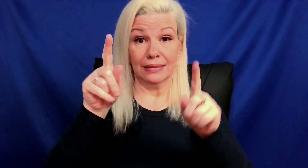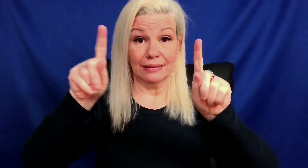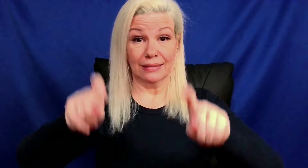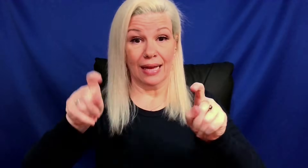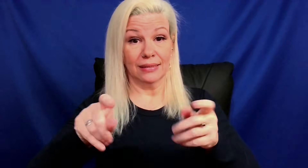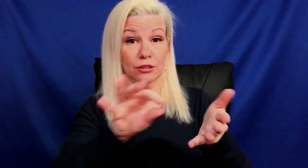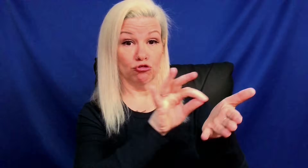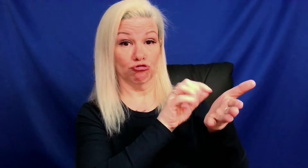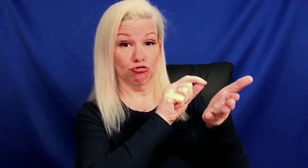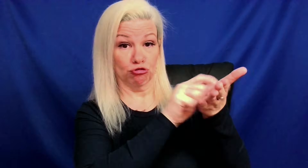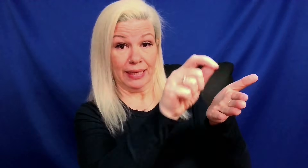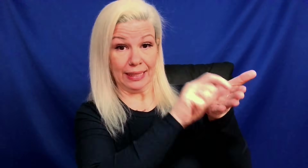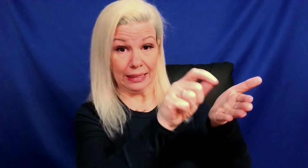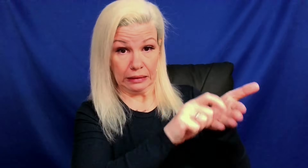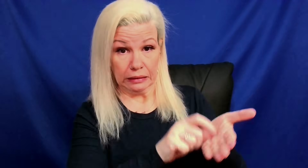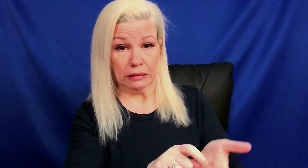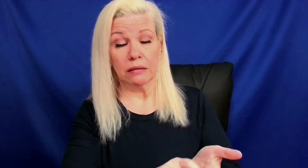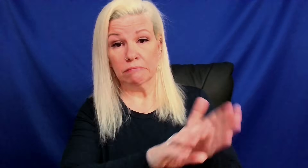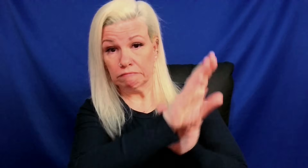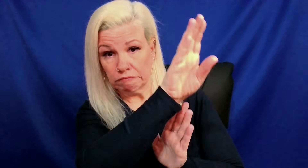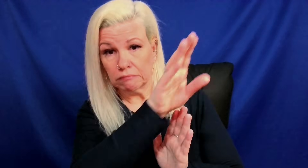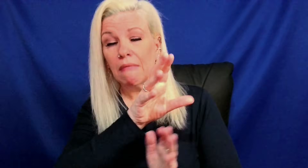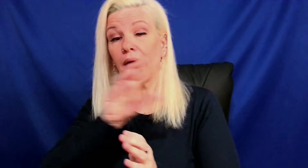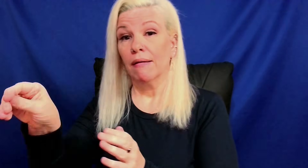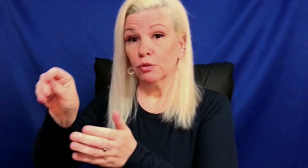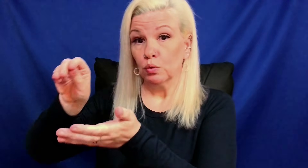If a test is written or scored in a way that favors